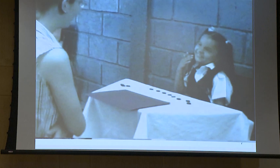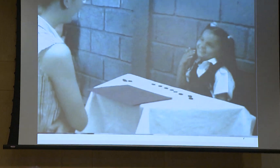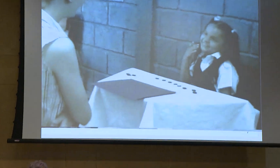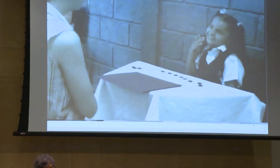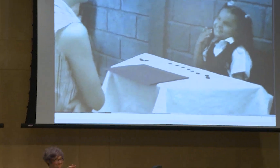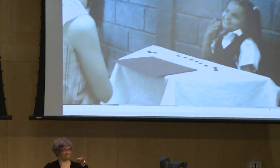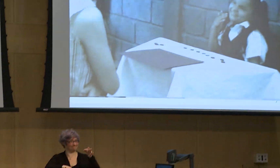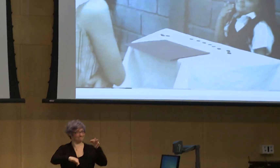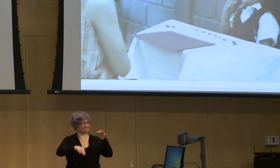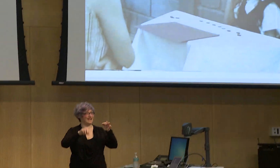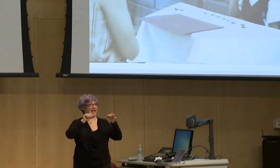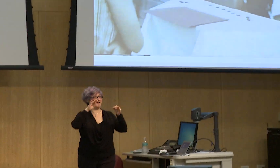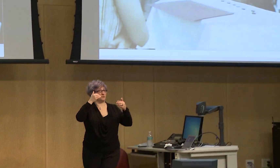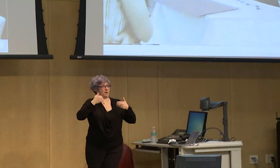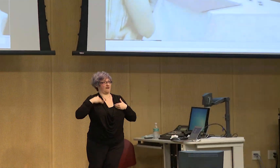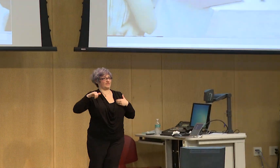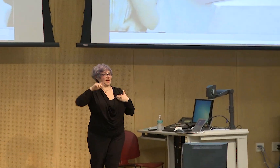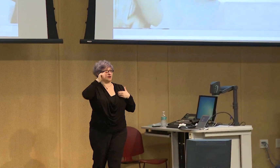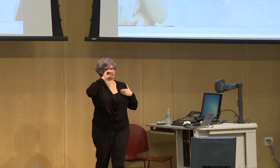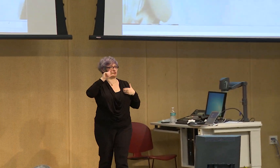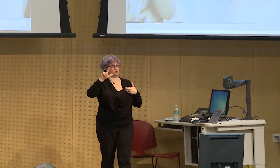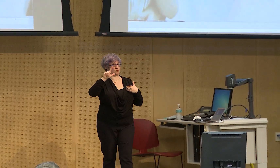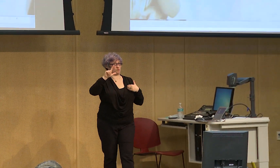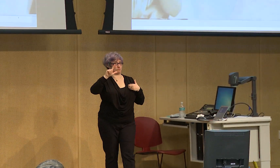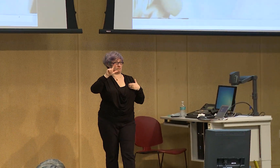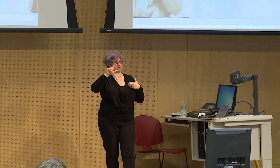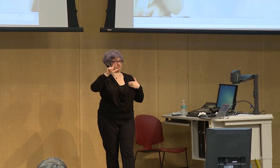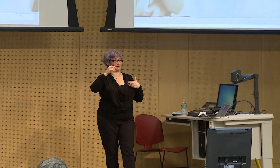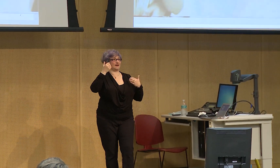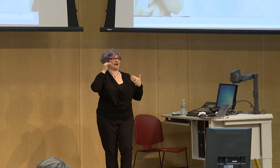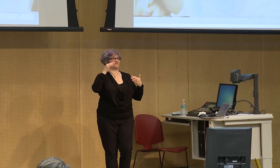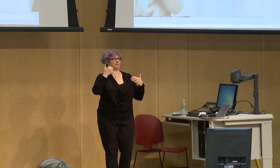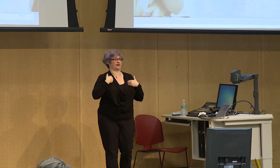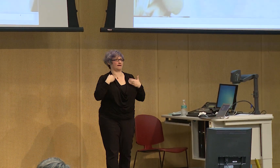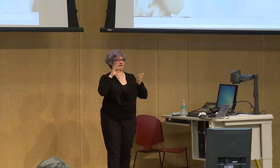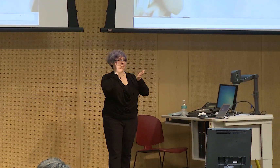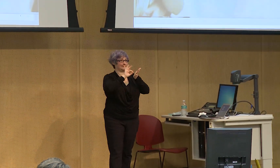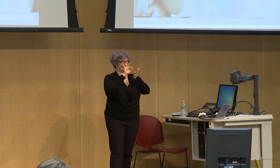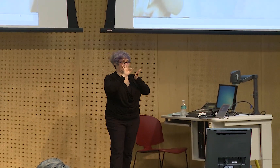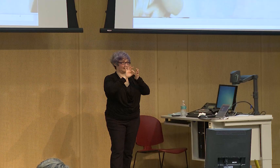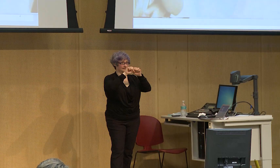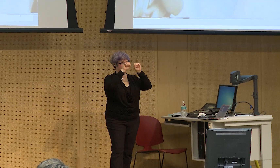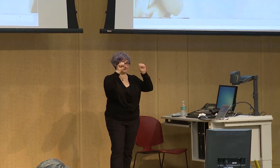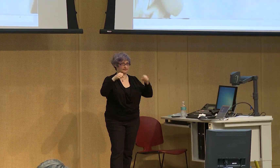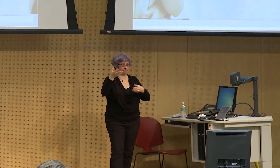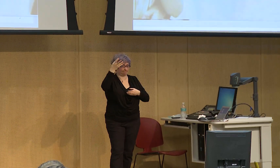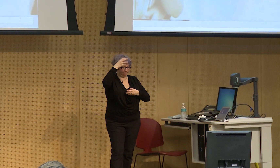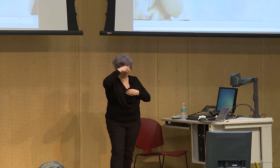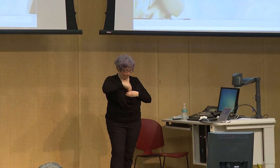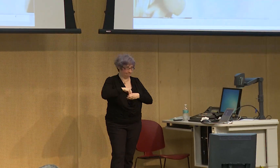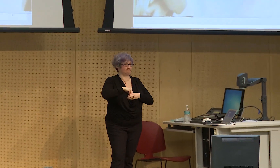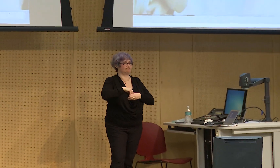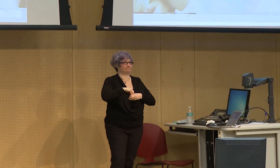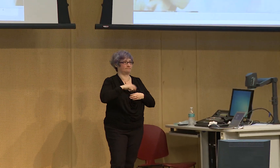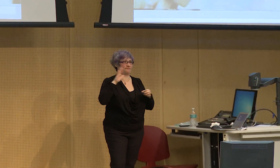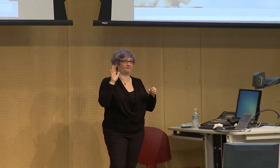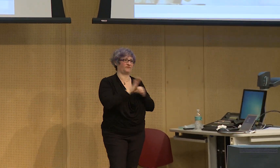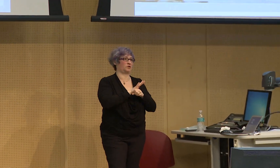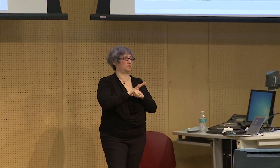So, it's a very simple experimental task. If the person has the tool, if the person has the count list,